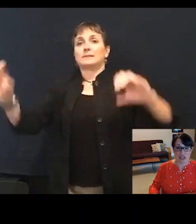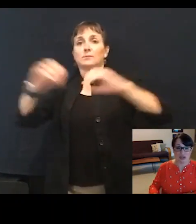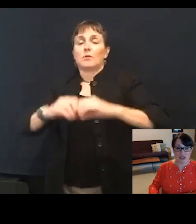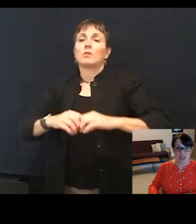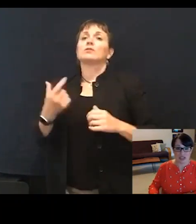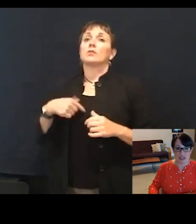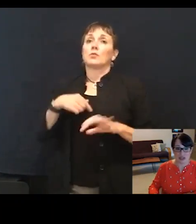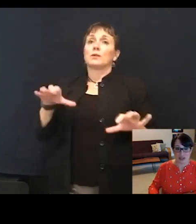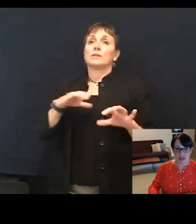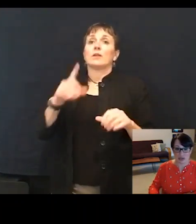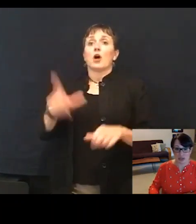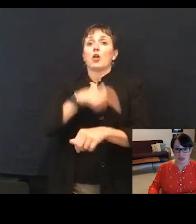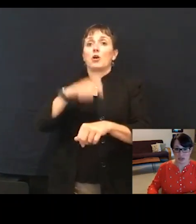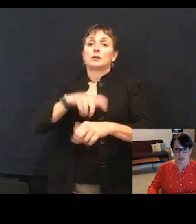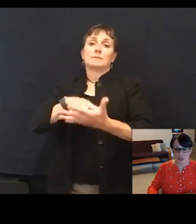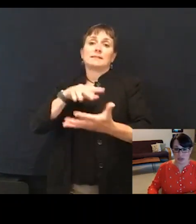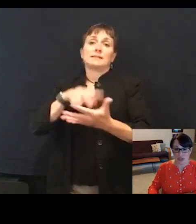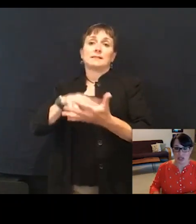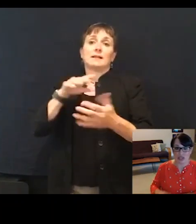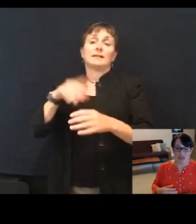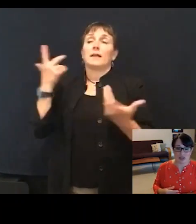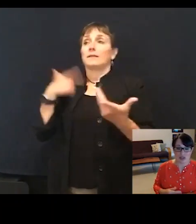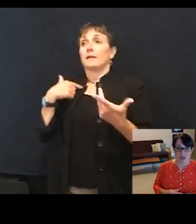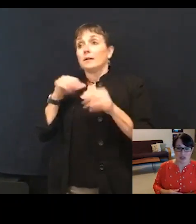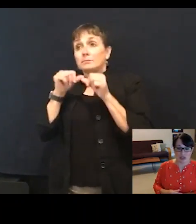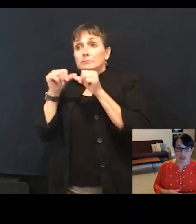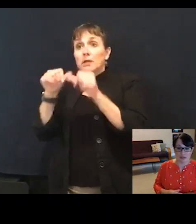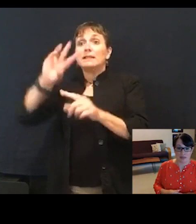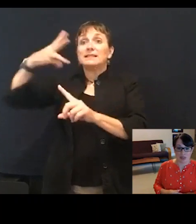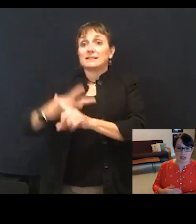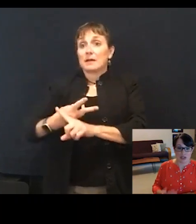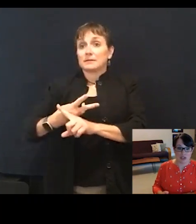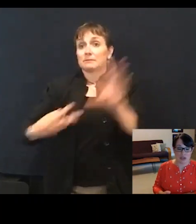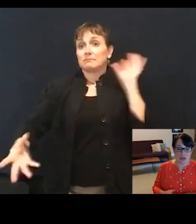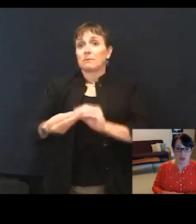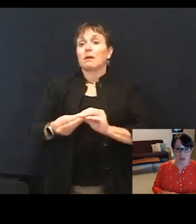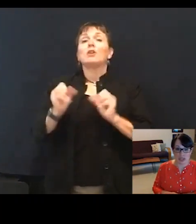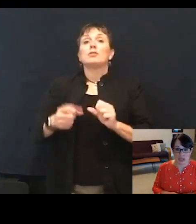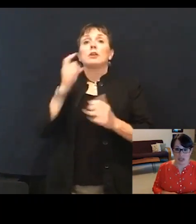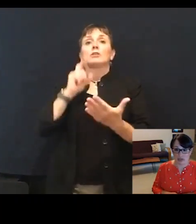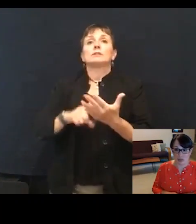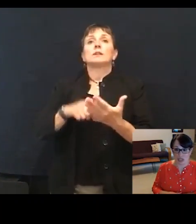And you can see here in these green circles, these are the ERG recordings of mice